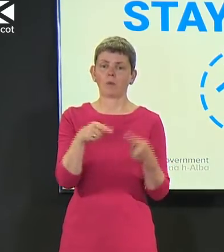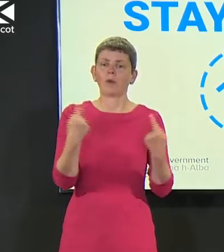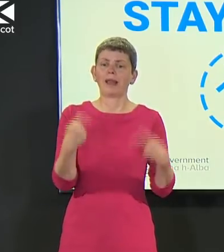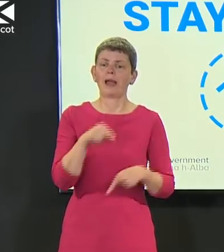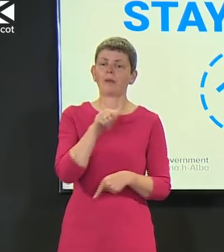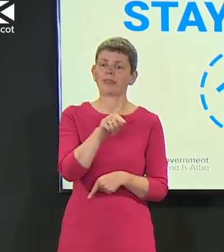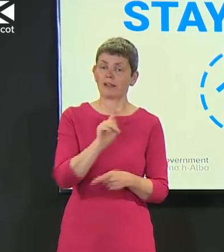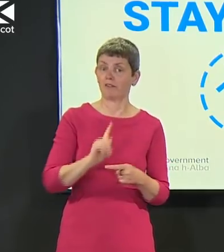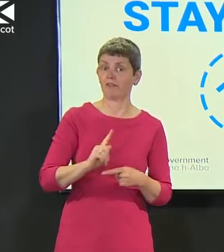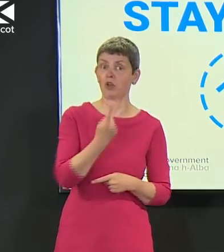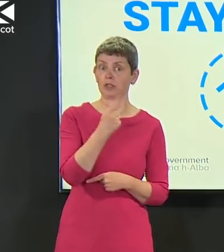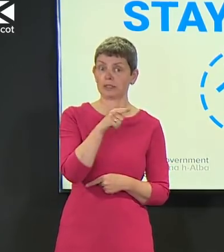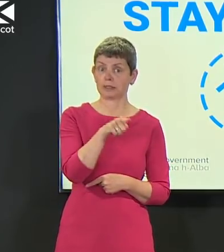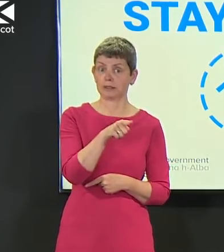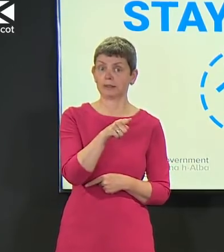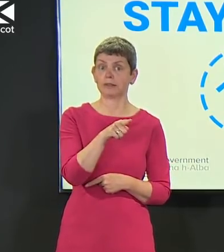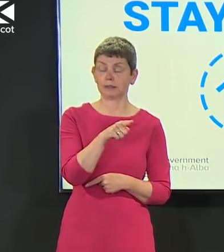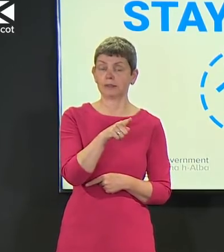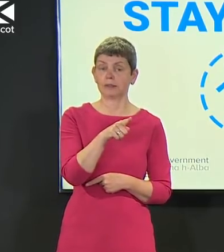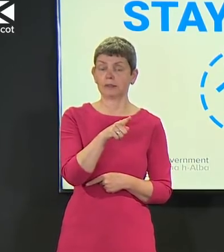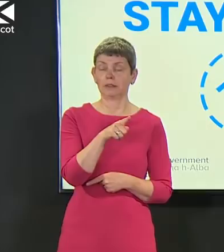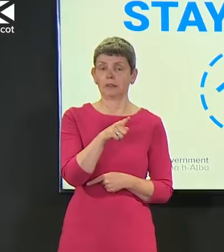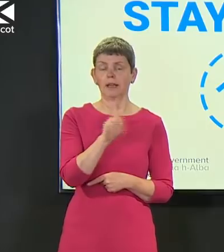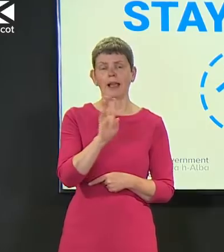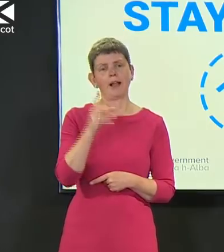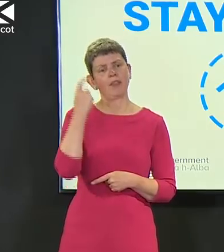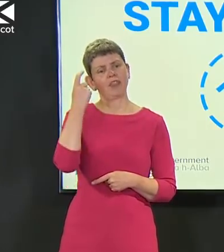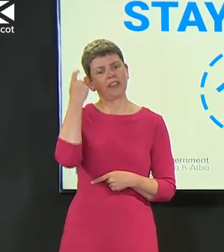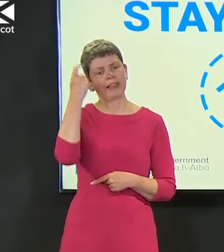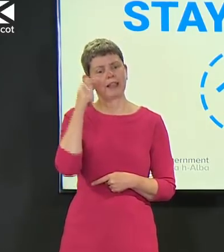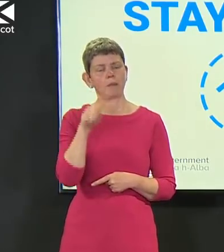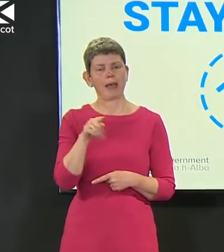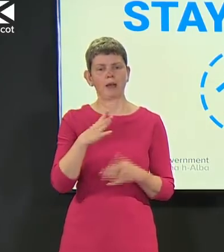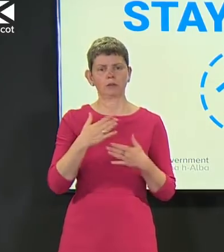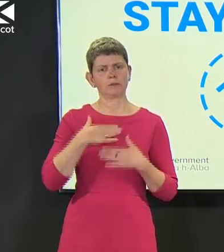outdoors and particularly when we're looking at people's well-being and mental health because